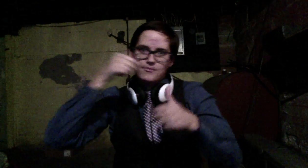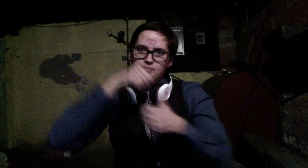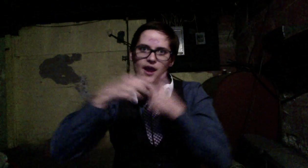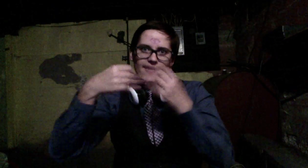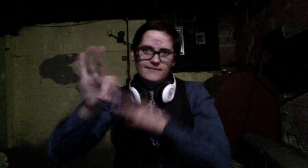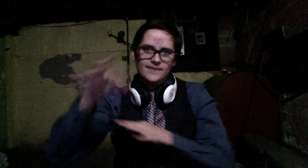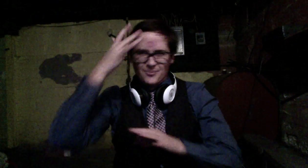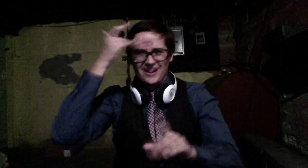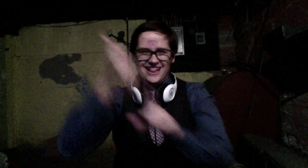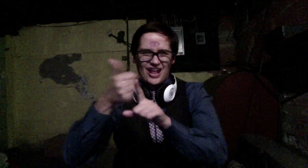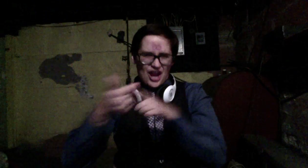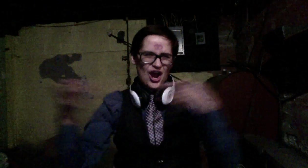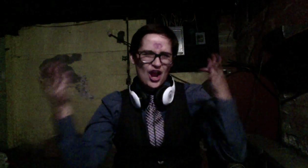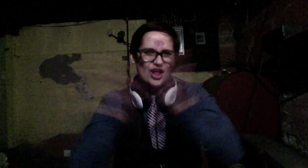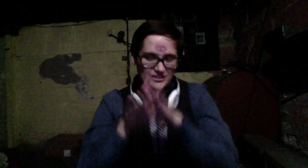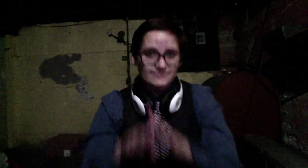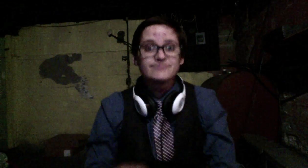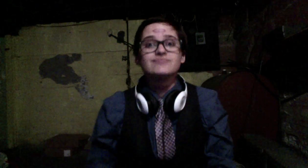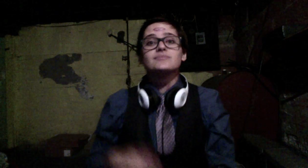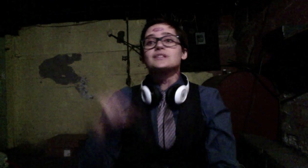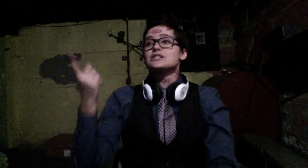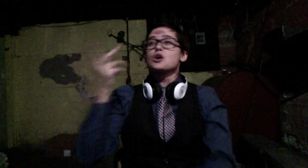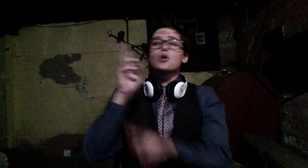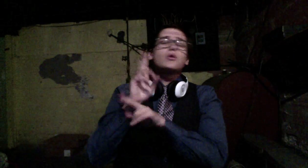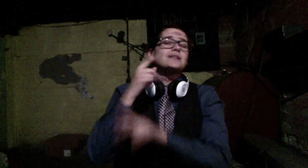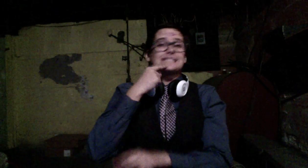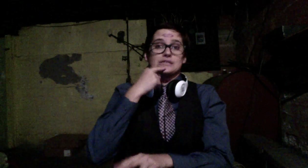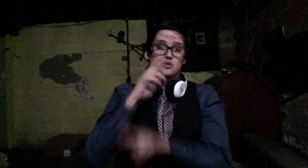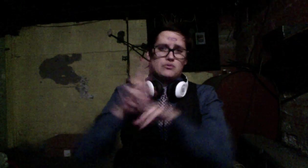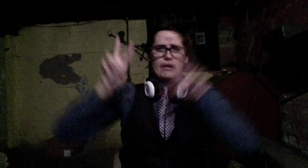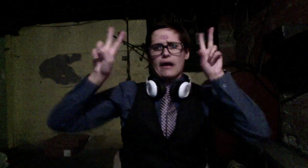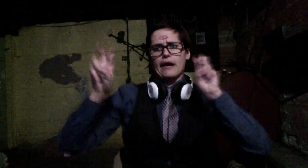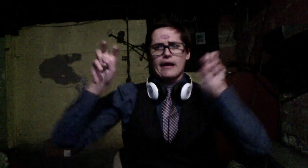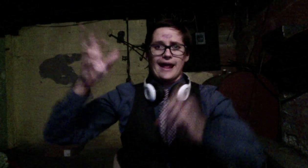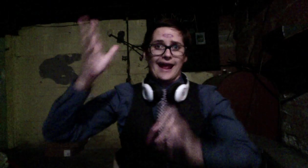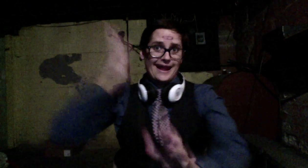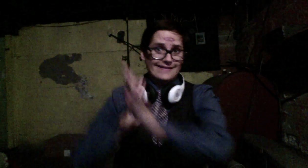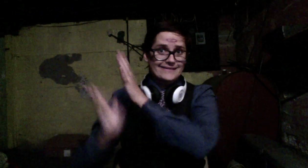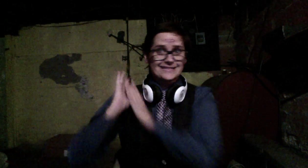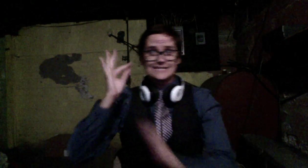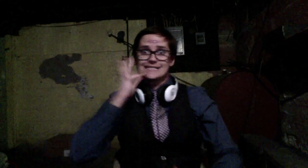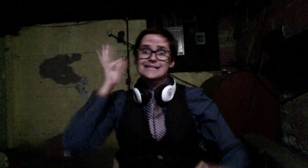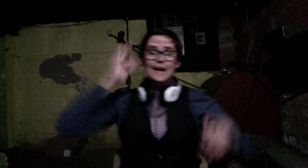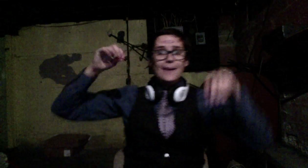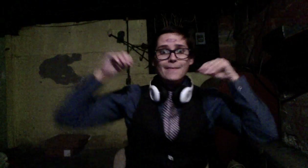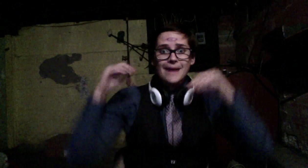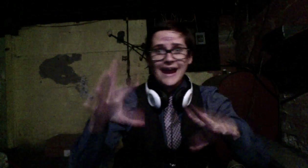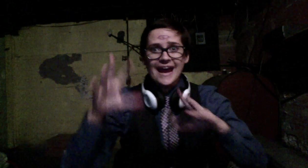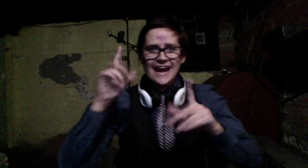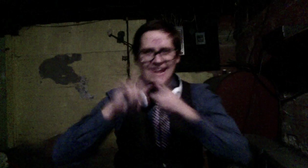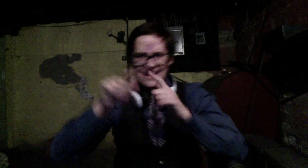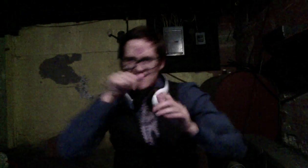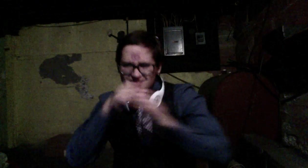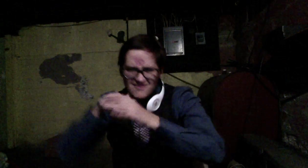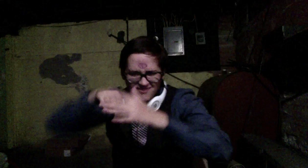POST OFFICE BECAUSE ITSELF CLOSE HE SAID USE " " ANCIENT INDIAN MAGIC TO SNEAK